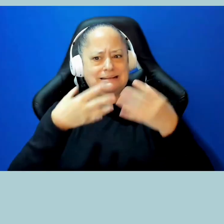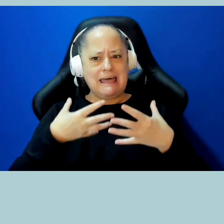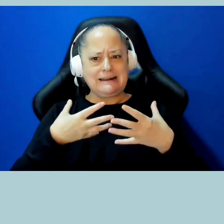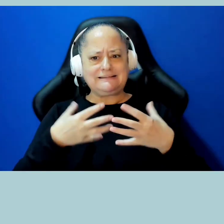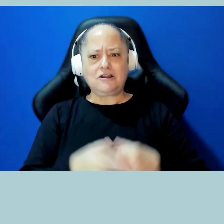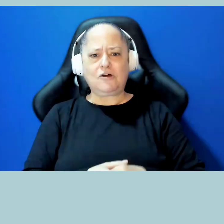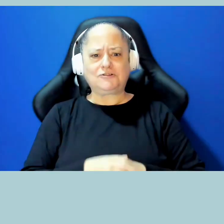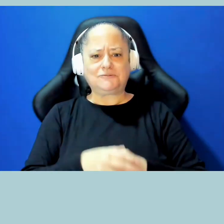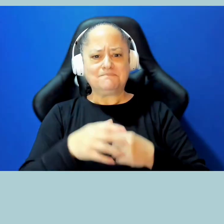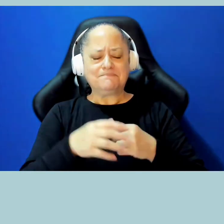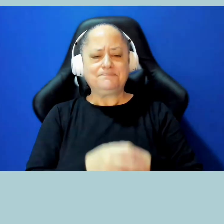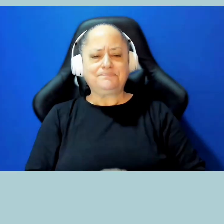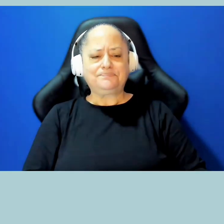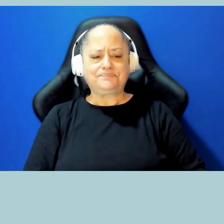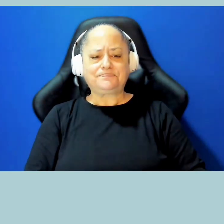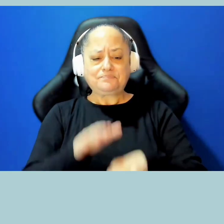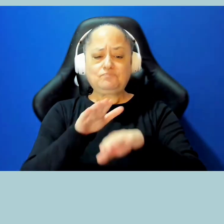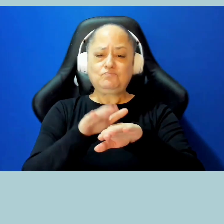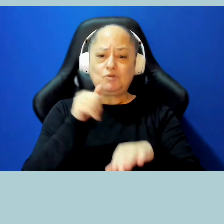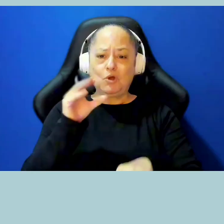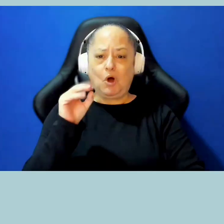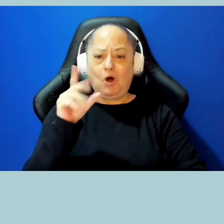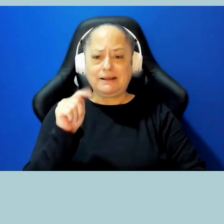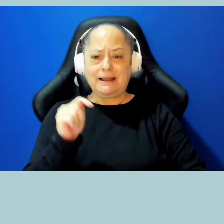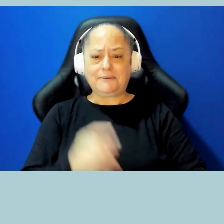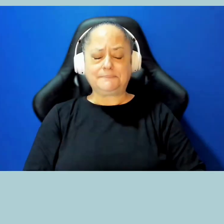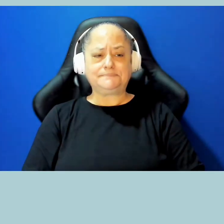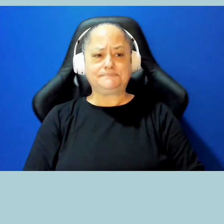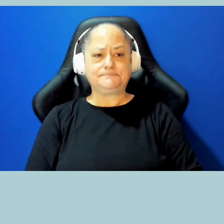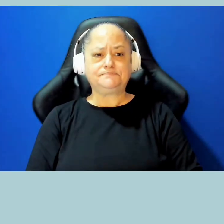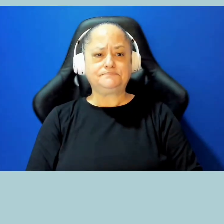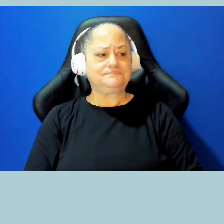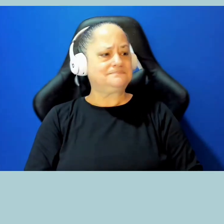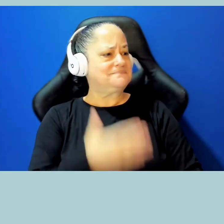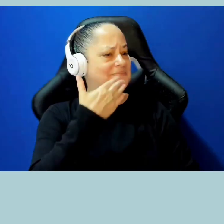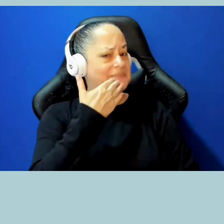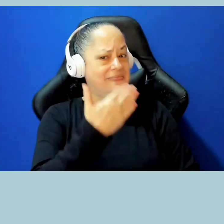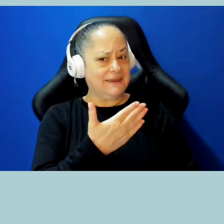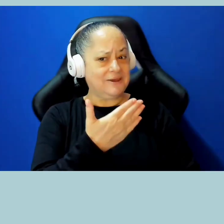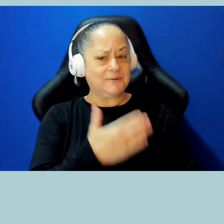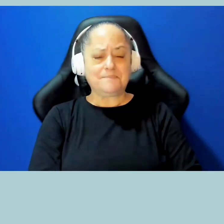call it out. Yeah, thank you. I guess in terms of